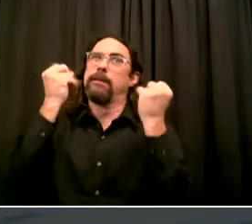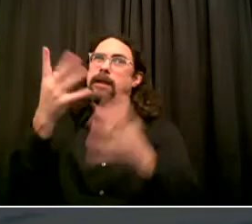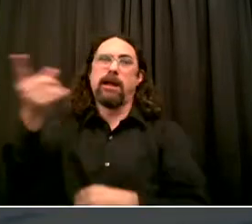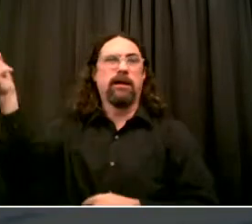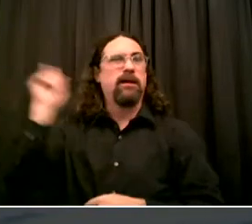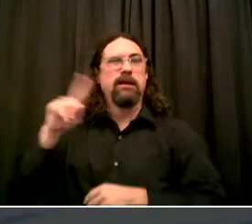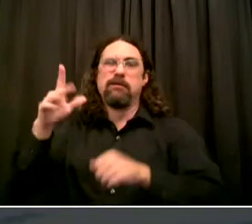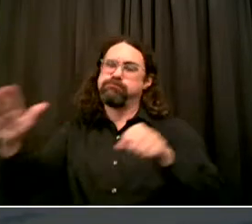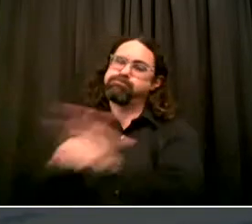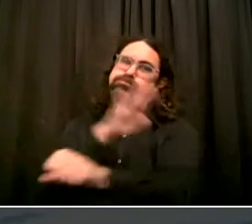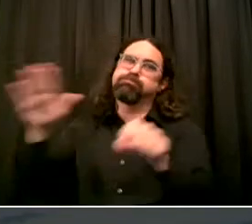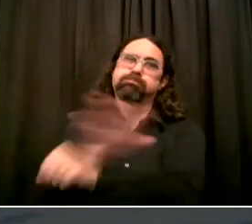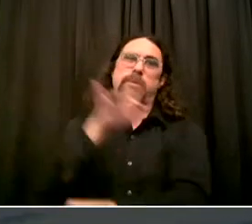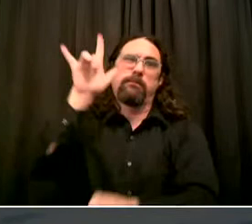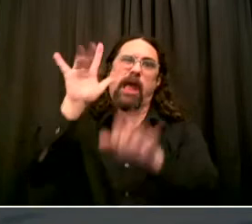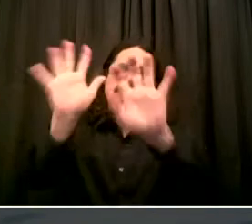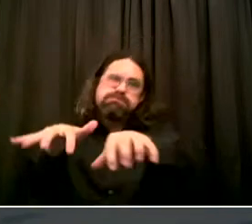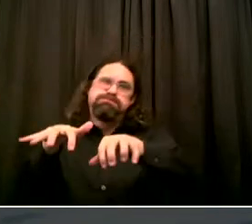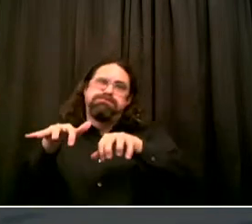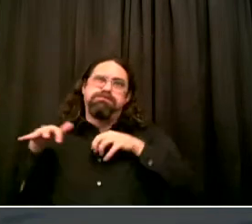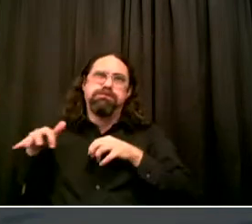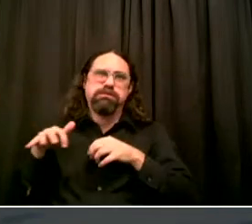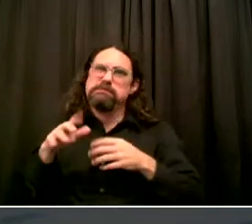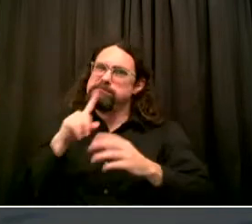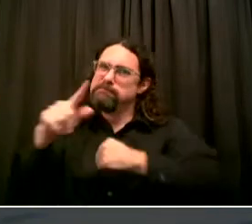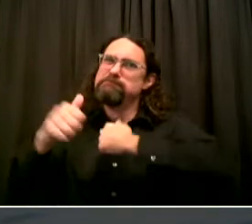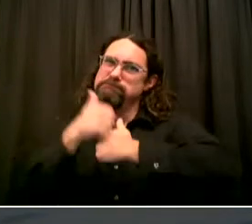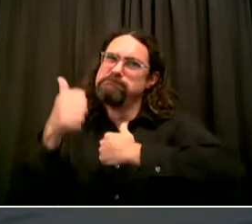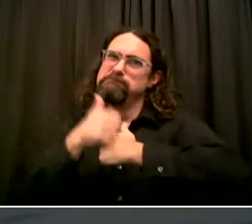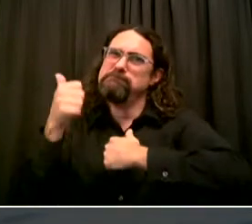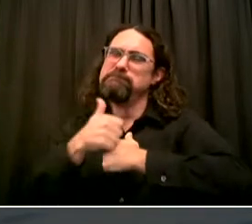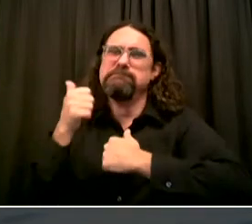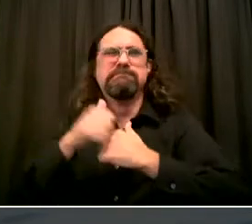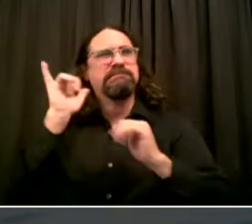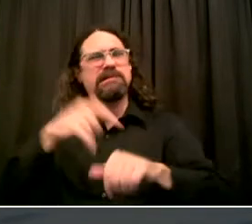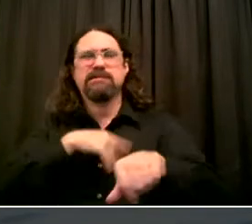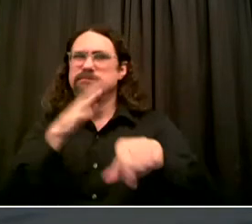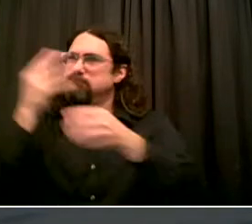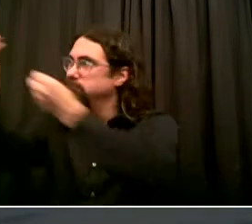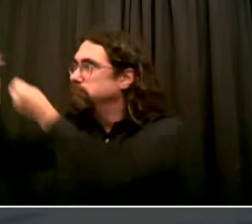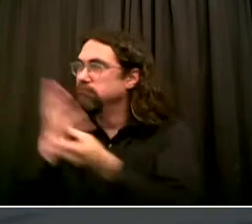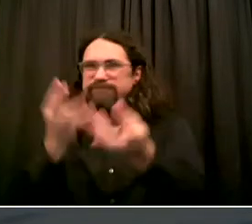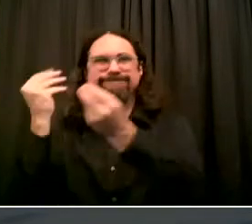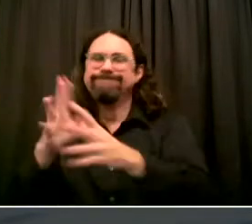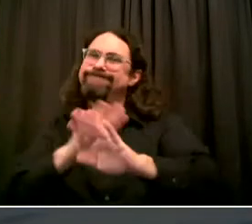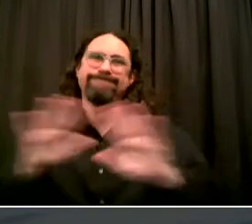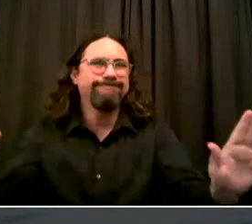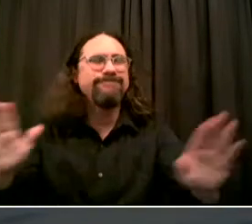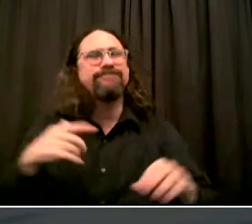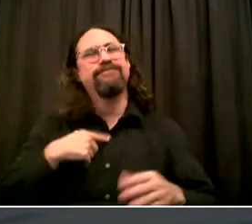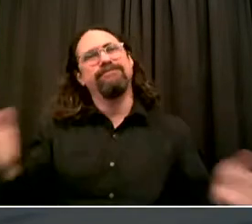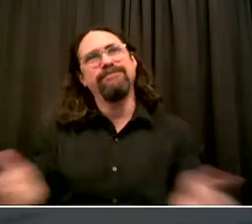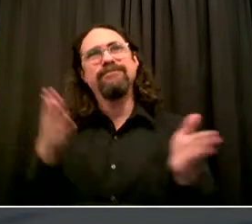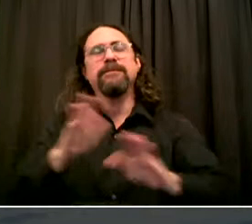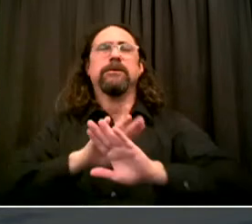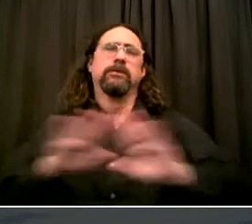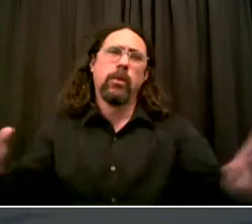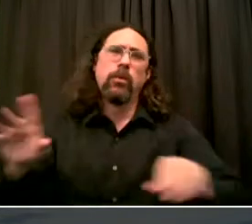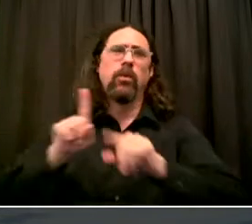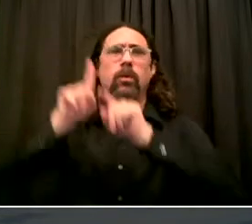INDDSTURR. Y IT IS ABOUT YOUR HEALTH, YOUR FAMILY'S HEALTH, THE CITY'S HEALTH AND SAFETY. THE COUNTRY. THAT IS WHAT WE E SHOULD BE